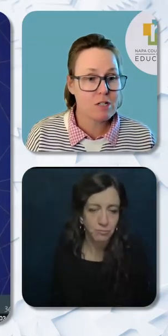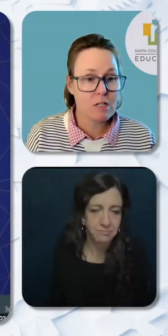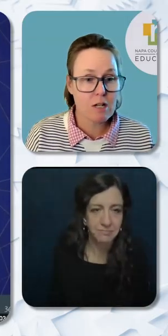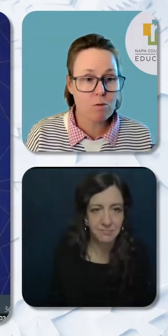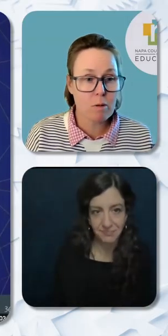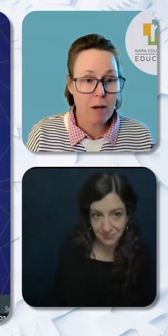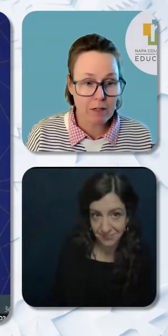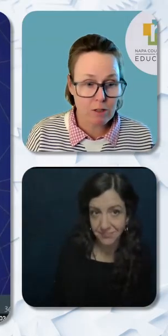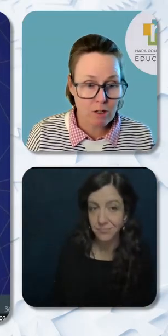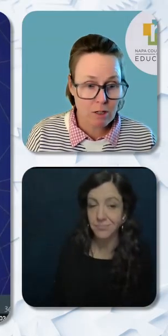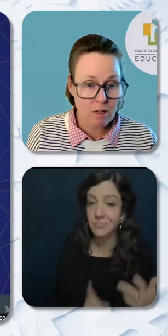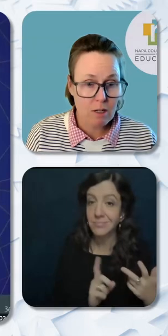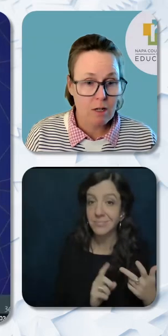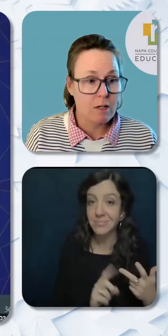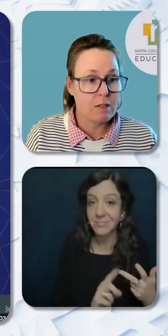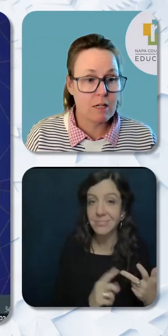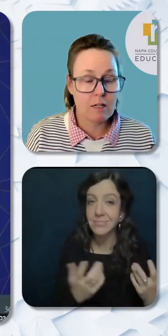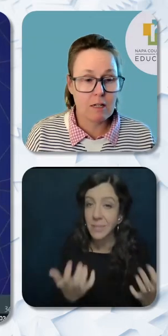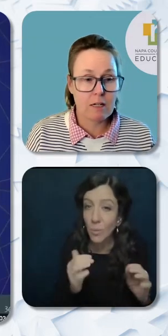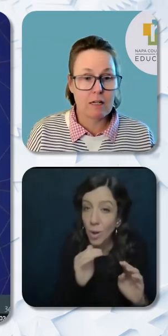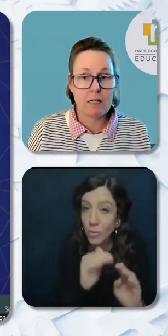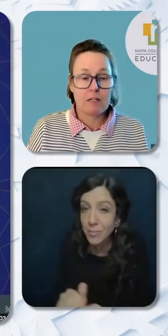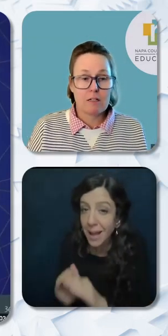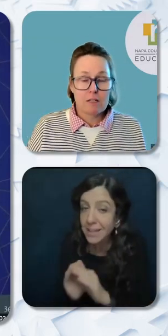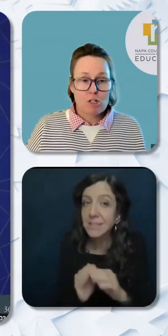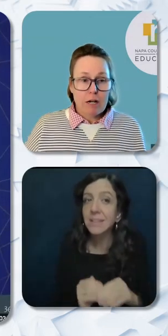And then just another reminder, that…